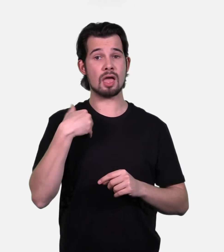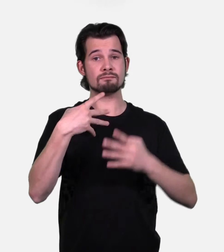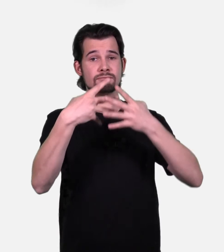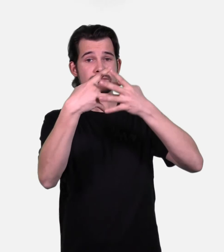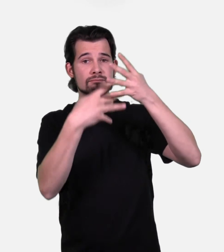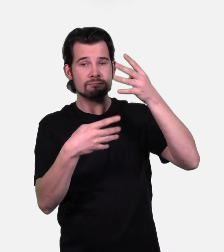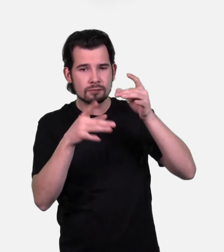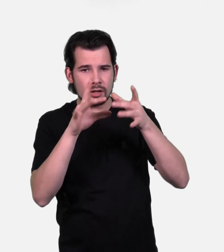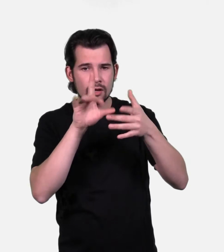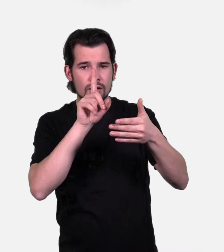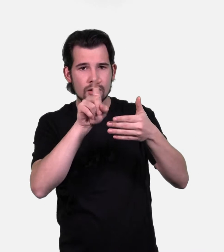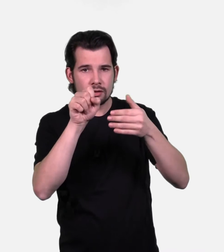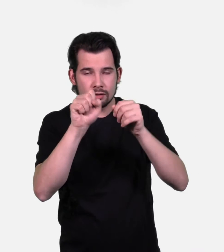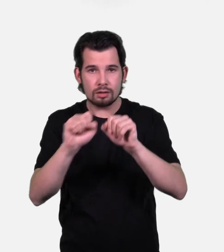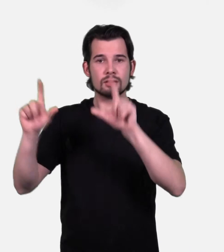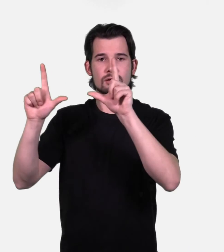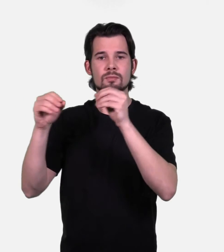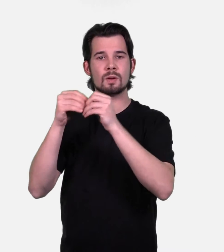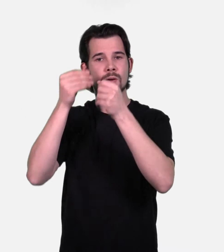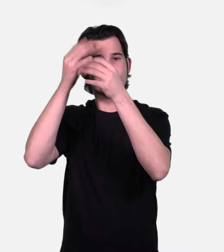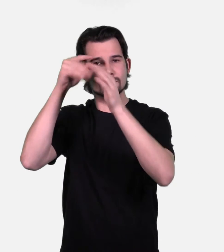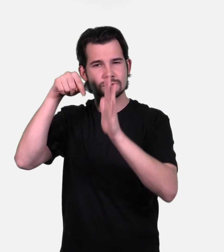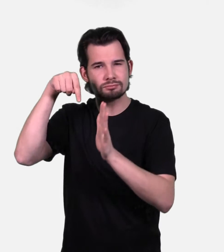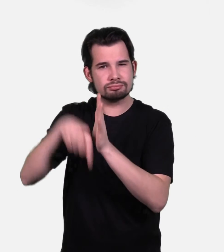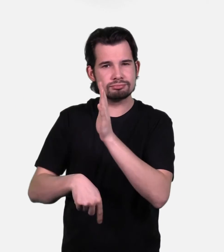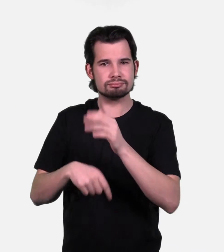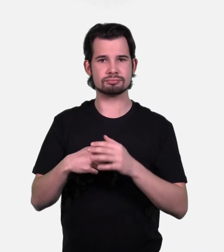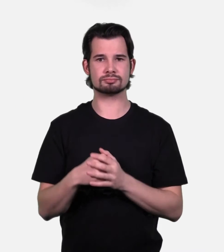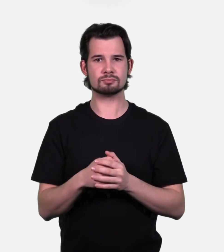and further explanatory text that you will find useful.